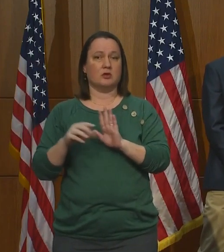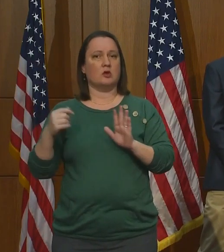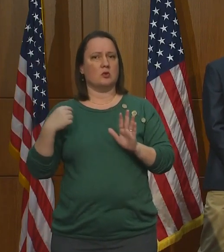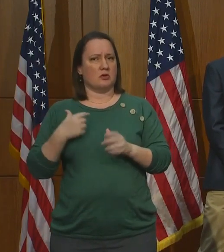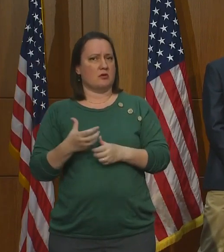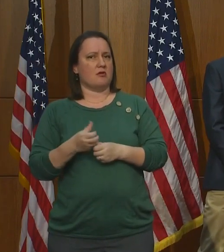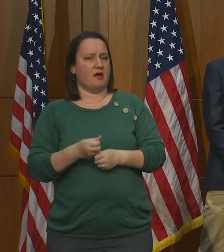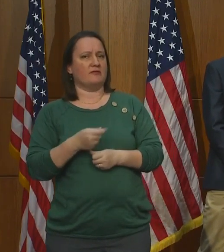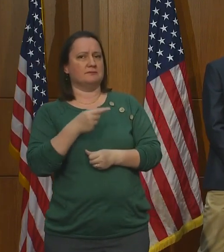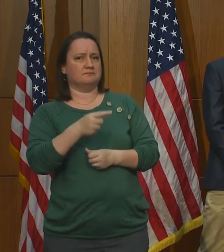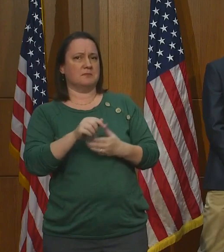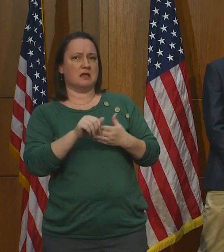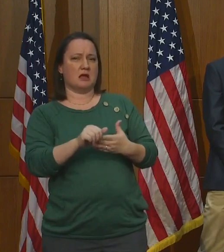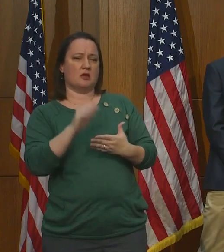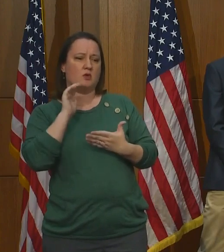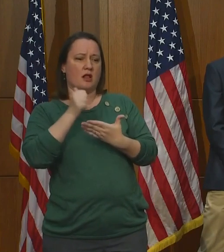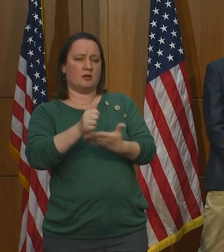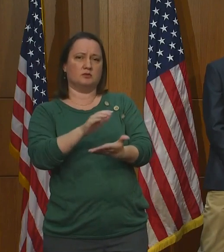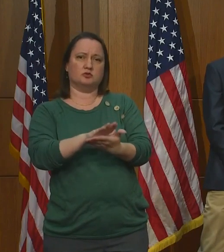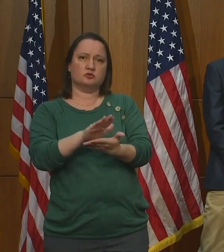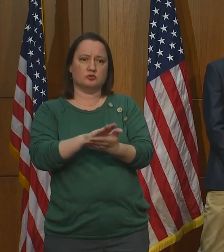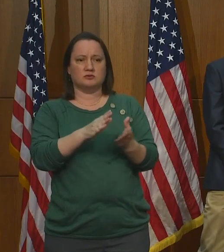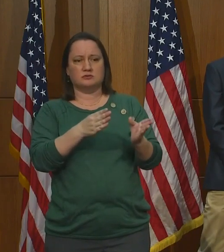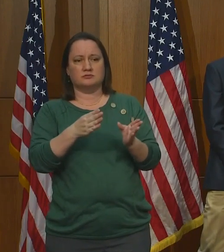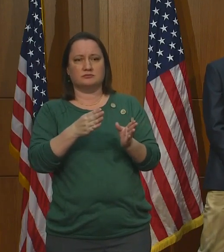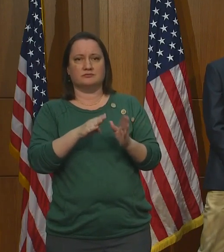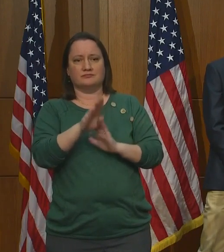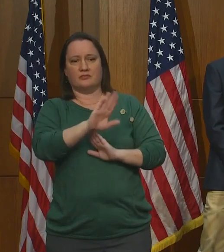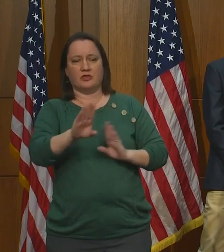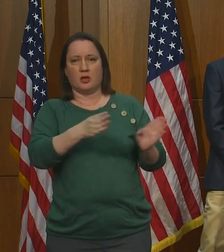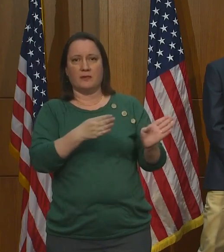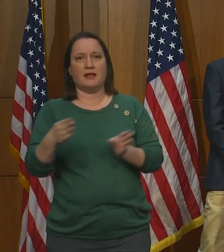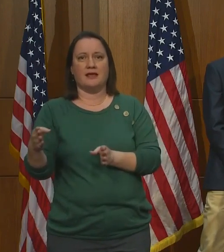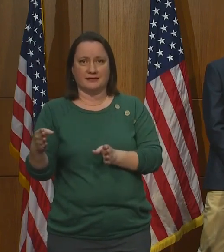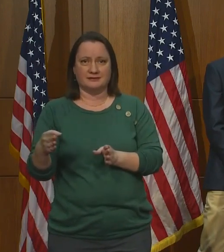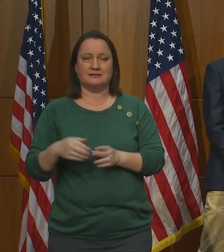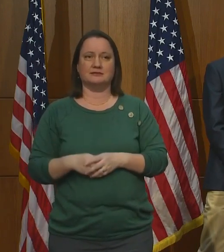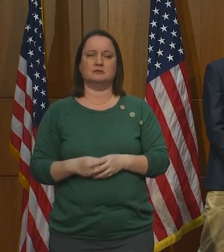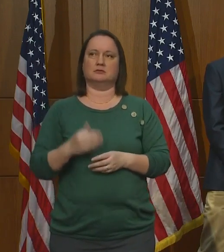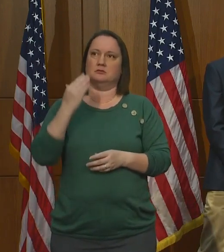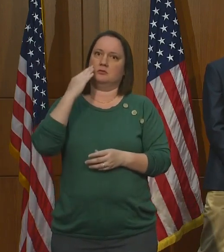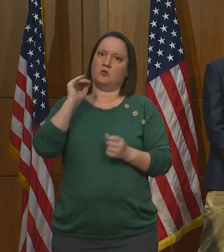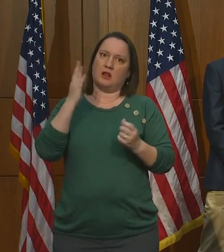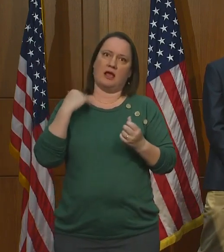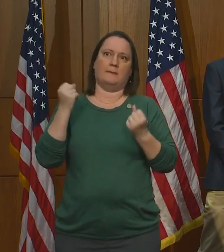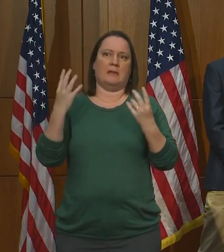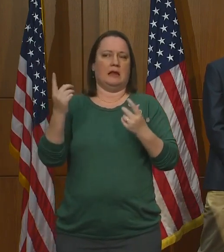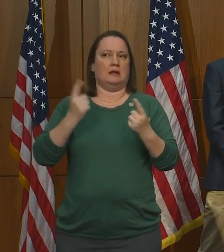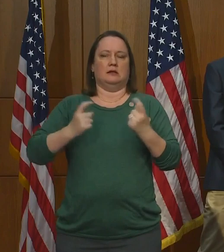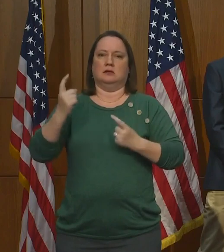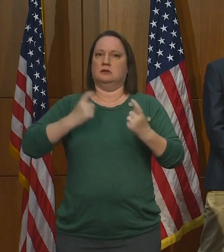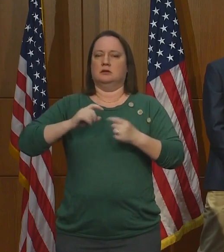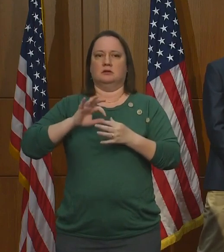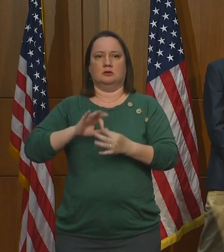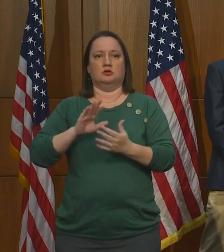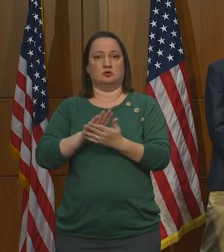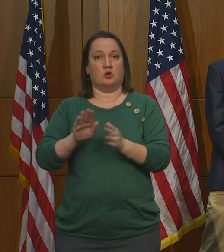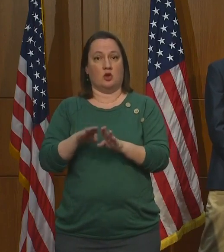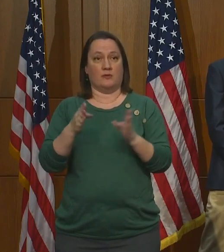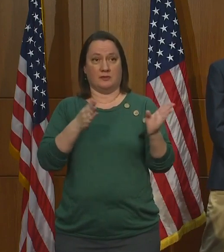SUPERINTENDENTS THEY CAME